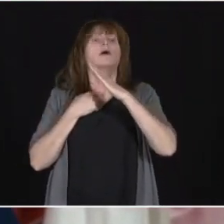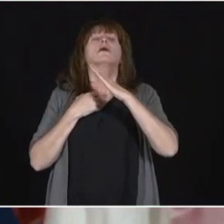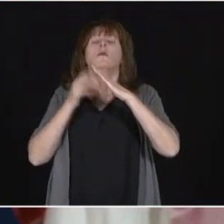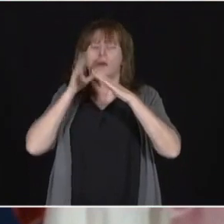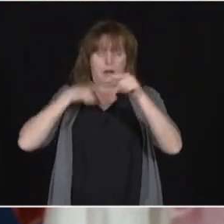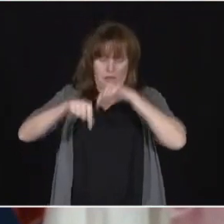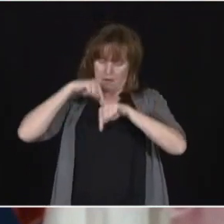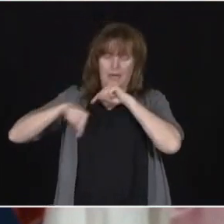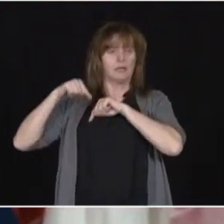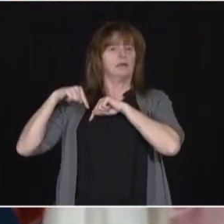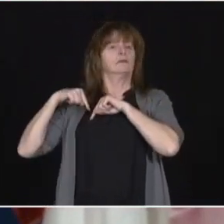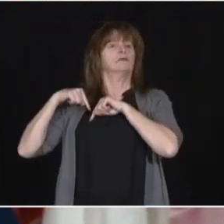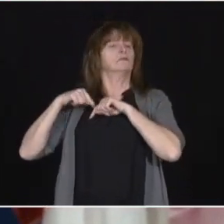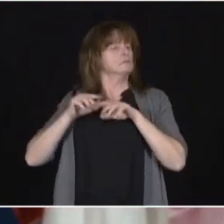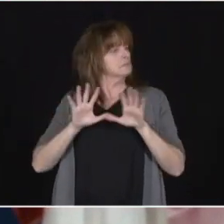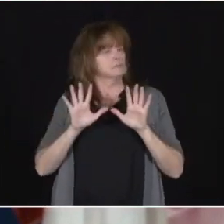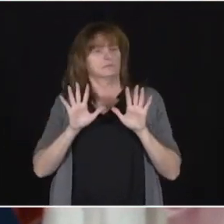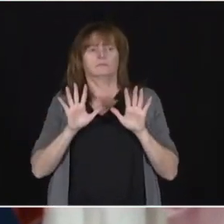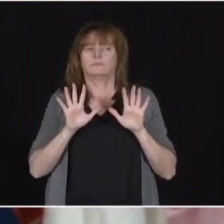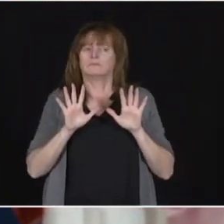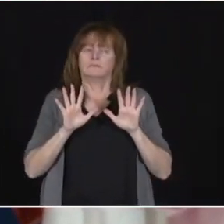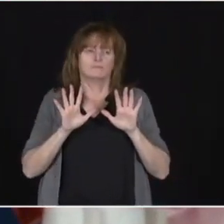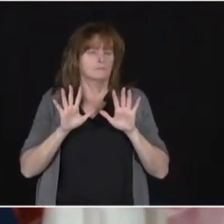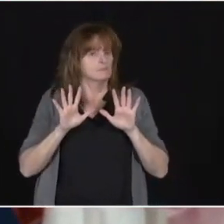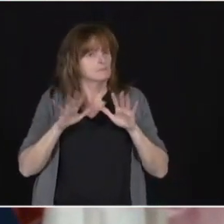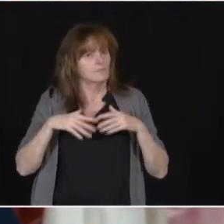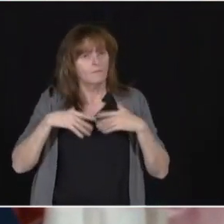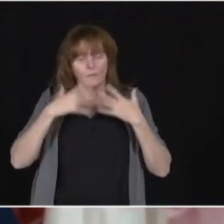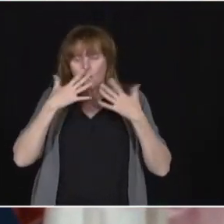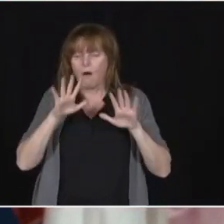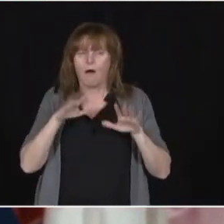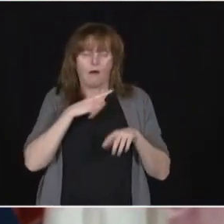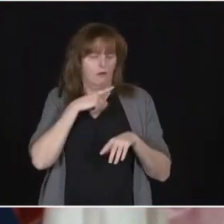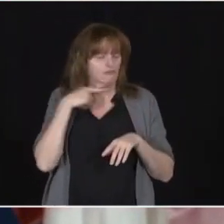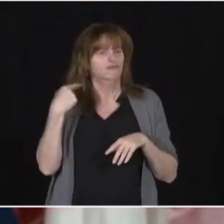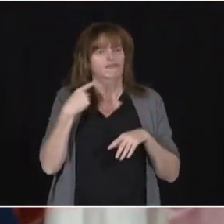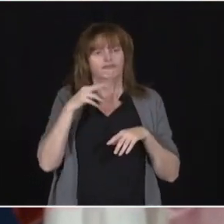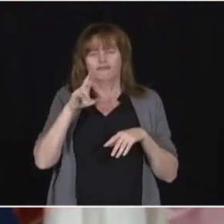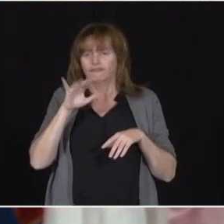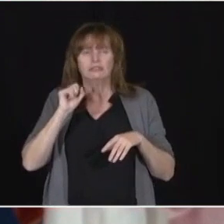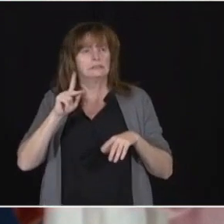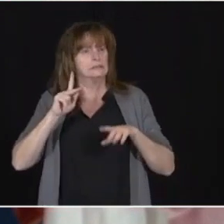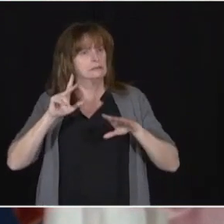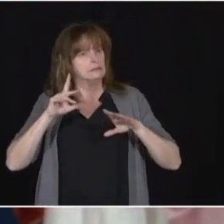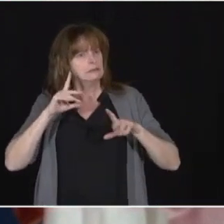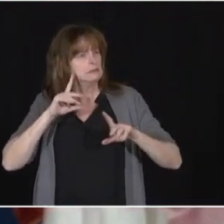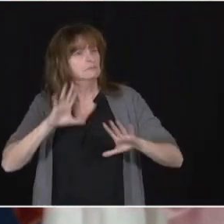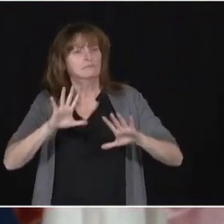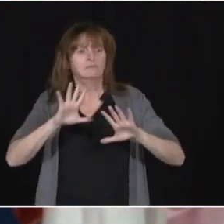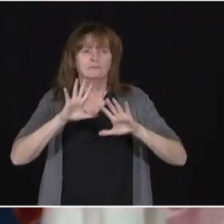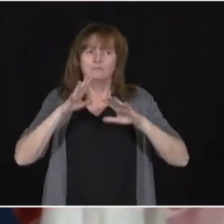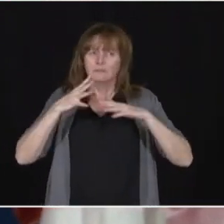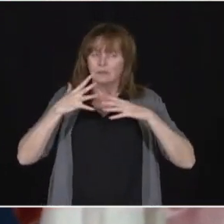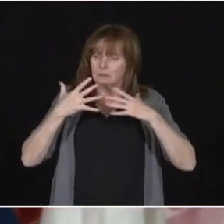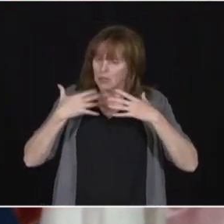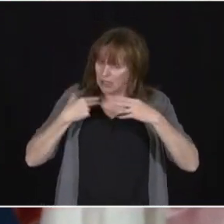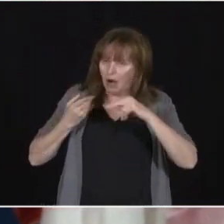I am not going to change it. We are going to continue the testing. We are going to ramp up this testing like this province has never seen.